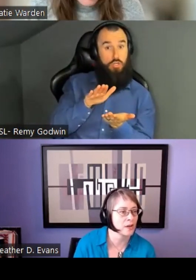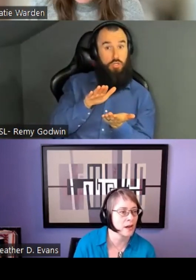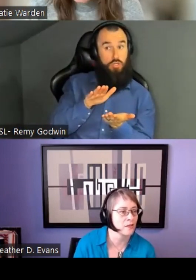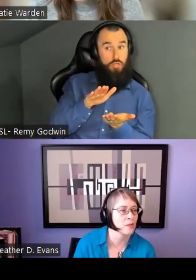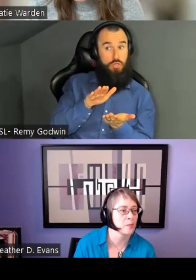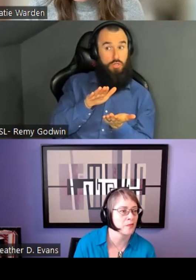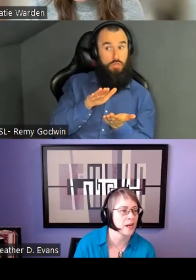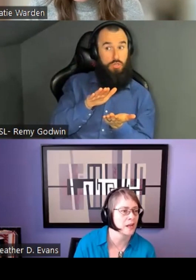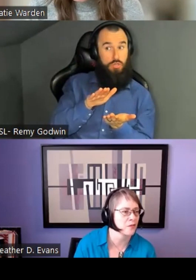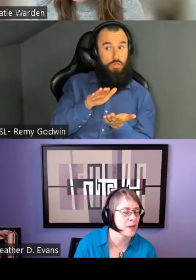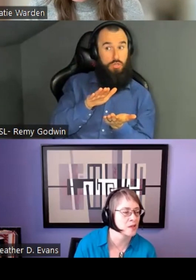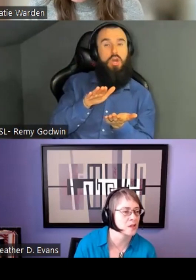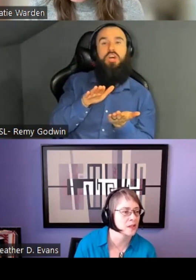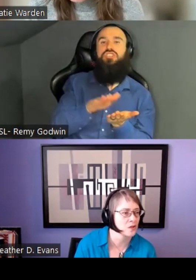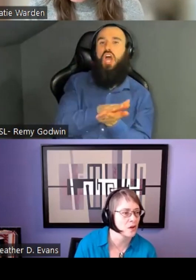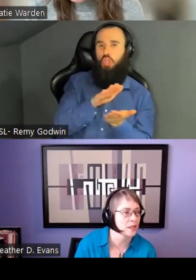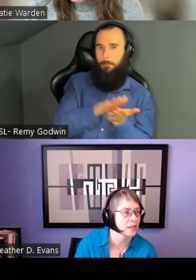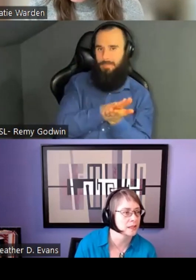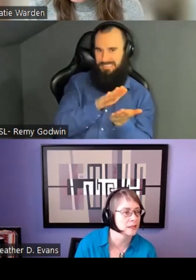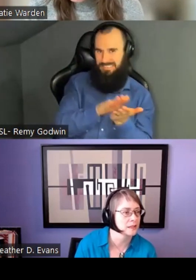or government providing information electronically.